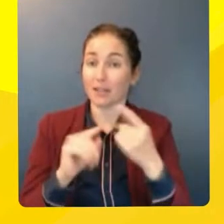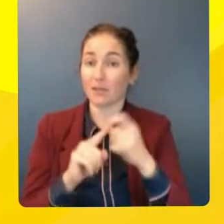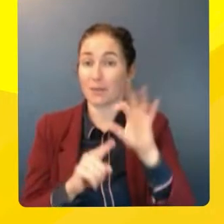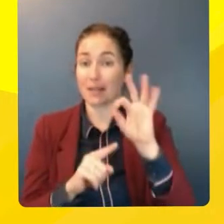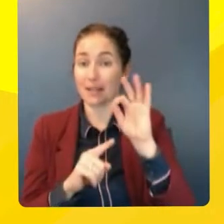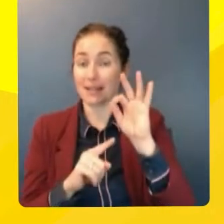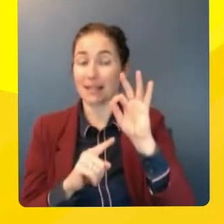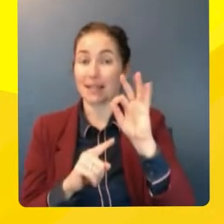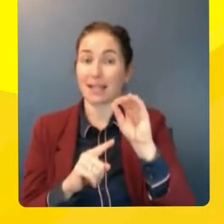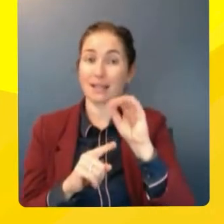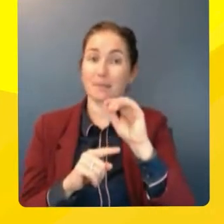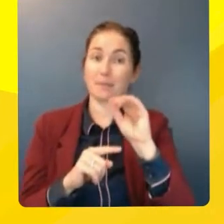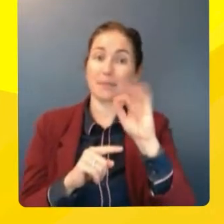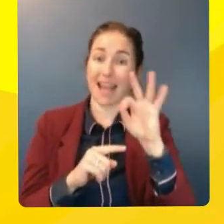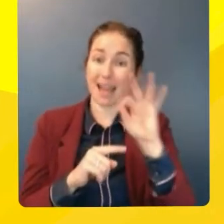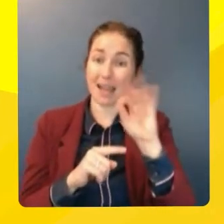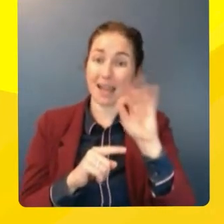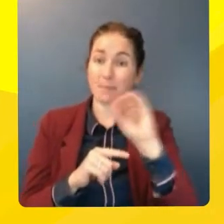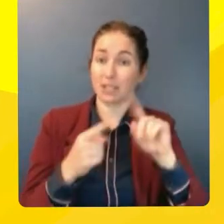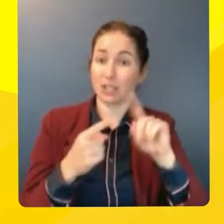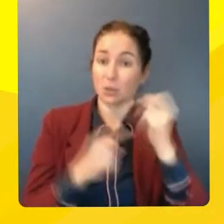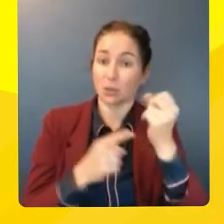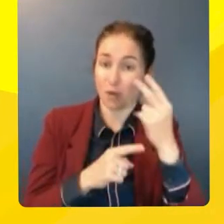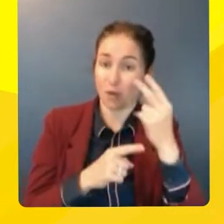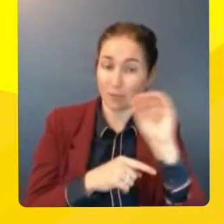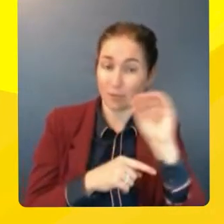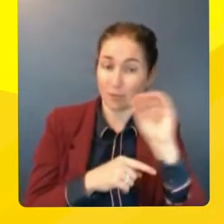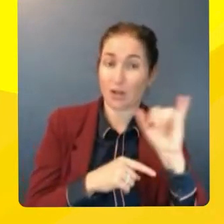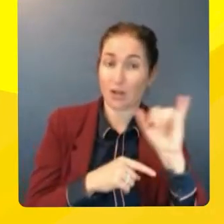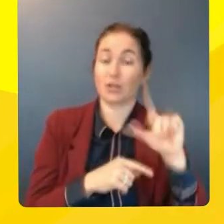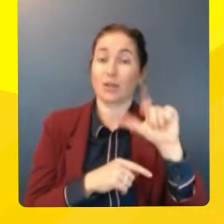and the representation of its Hispanic American